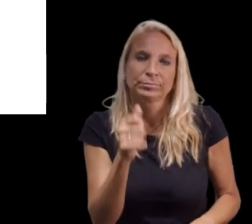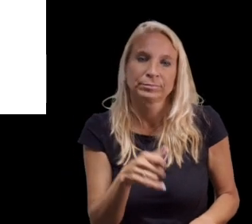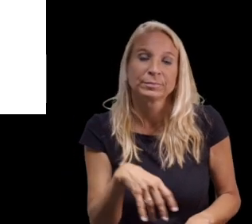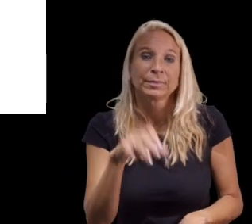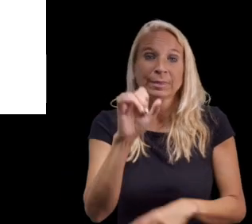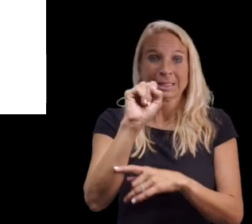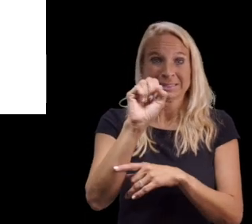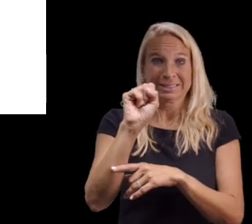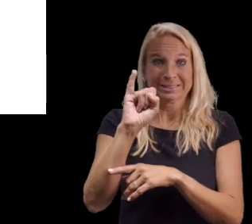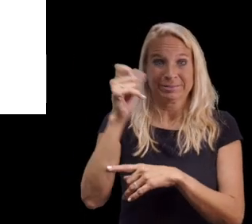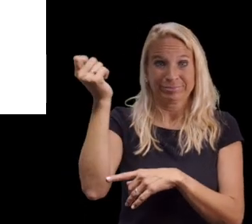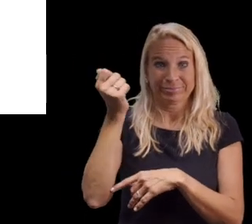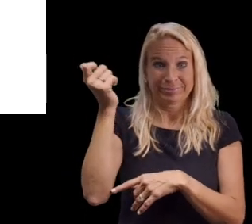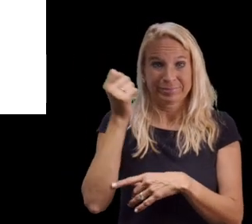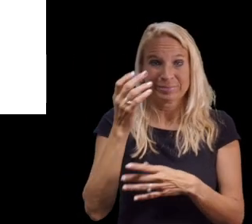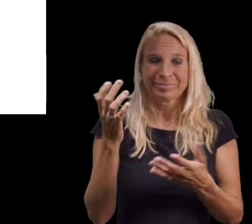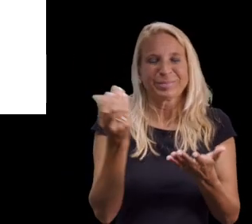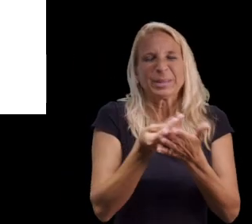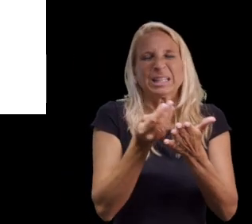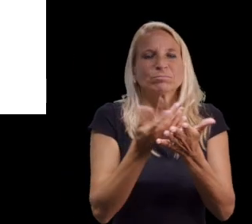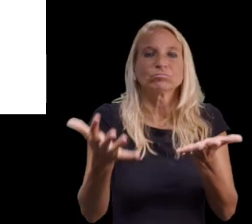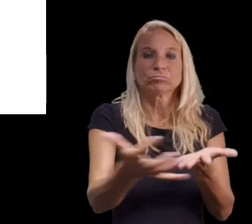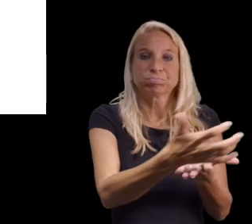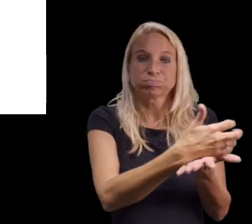The income and assets is the same as in the other waivers,